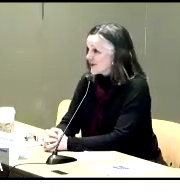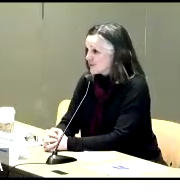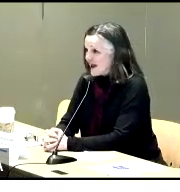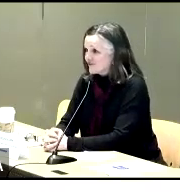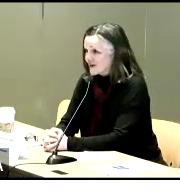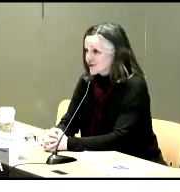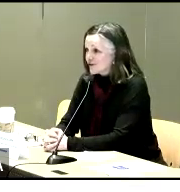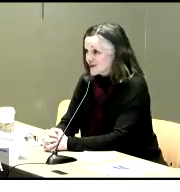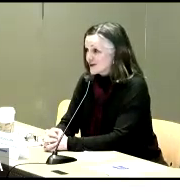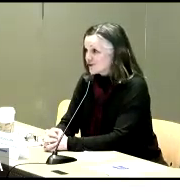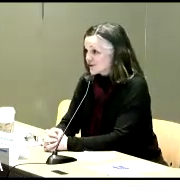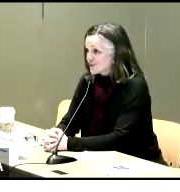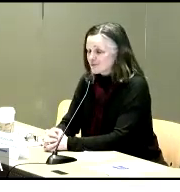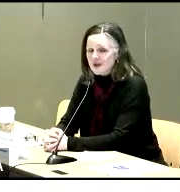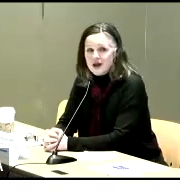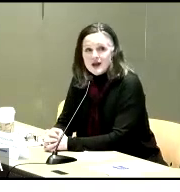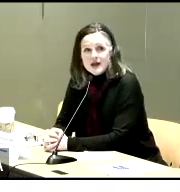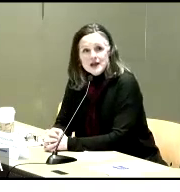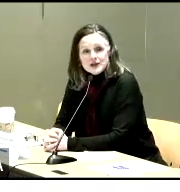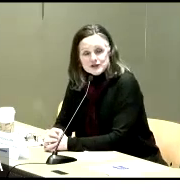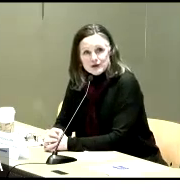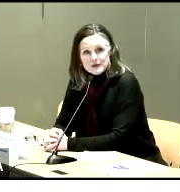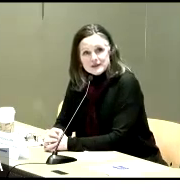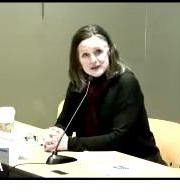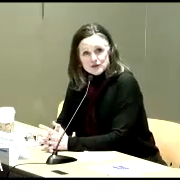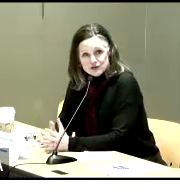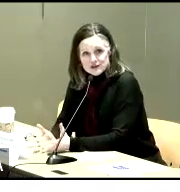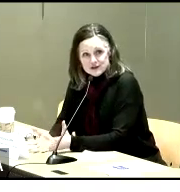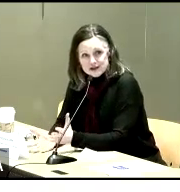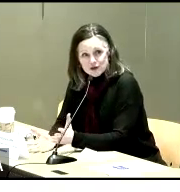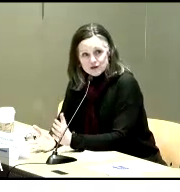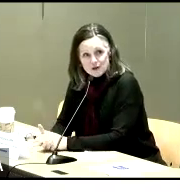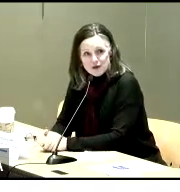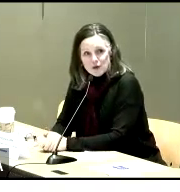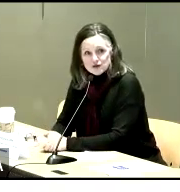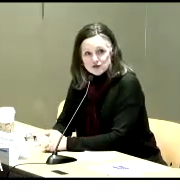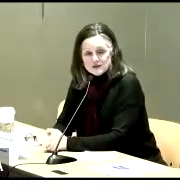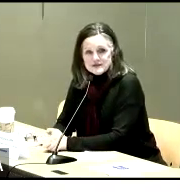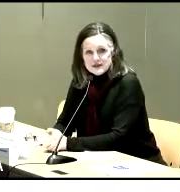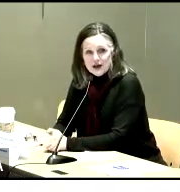that we have faced over the years. So these are some of the questions.